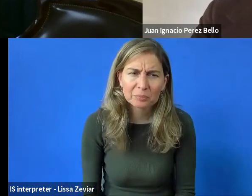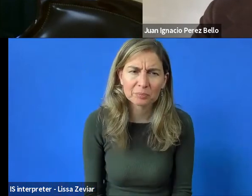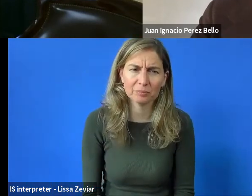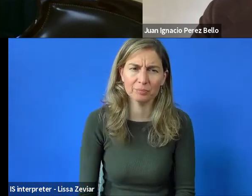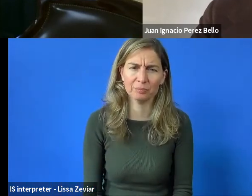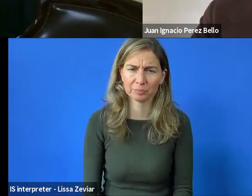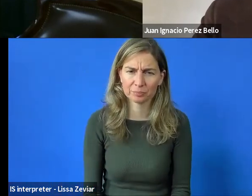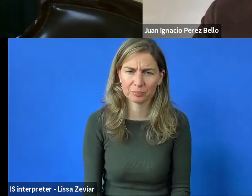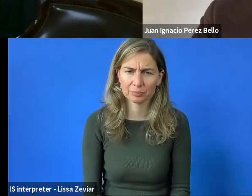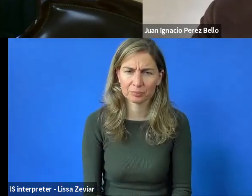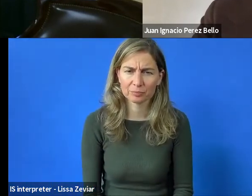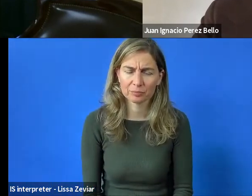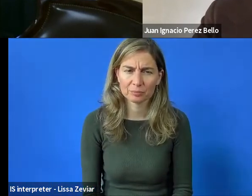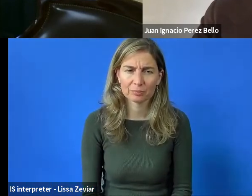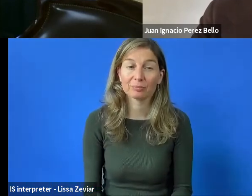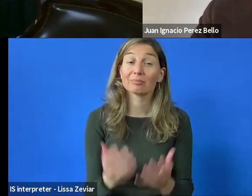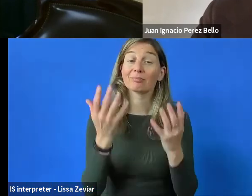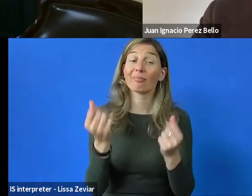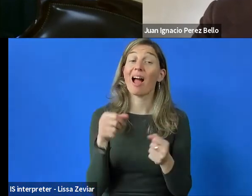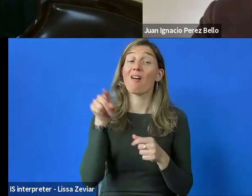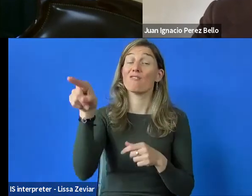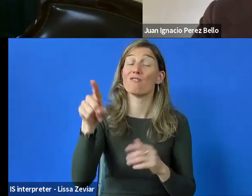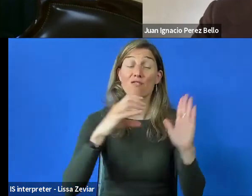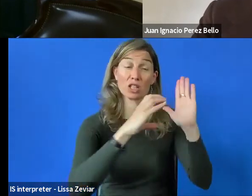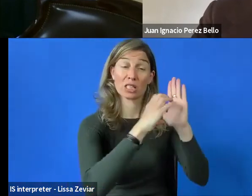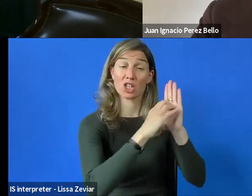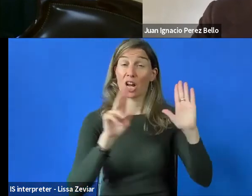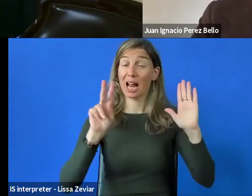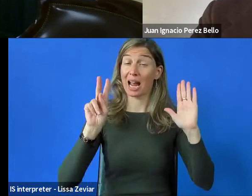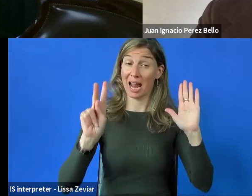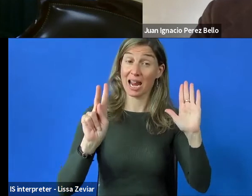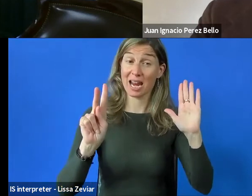the section K on the working methods of CRPD committee allows